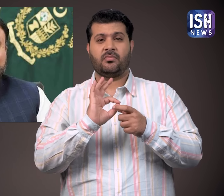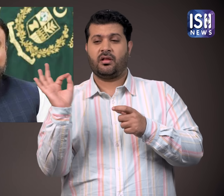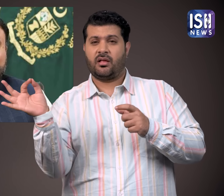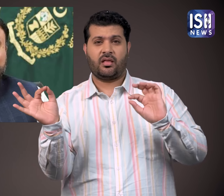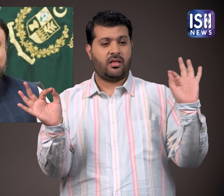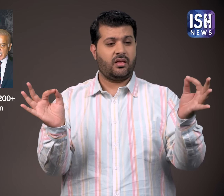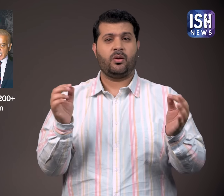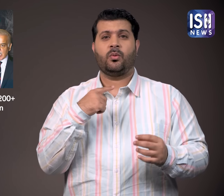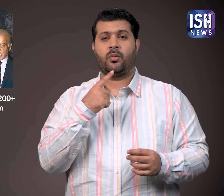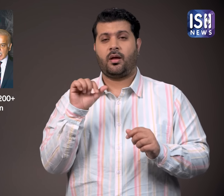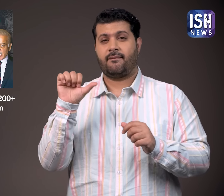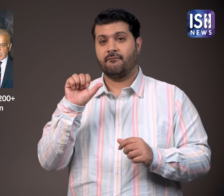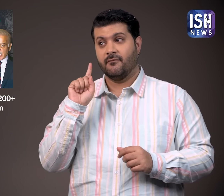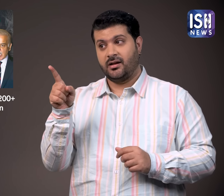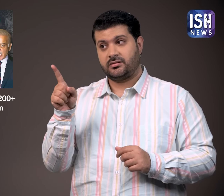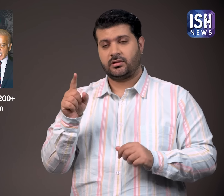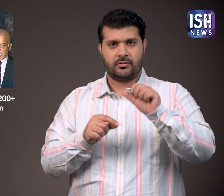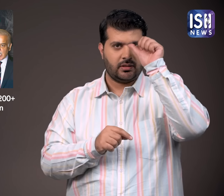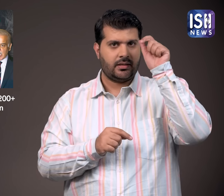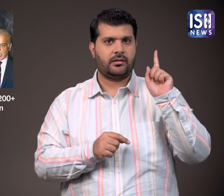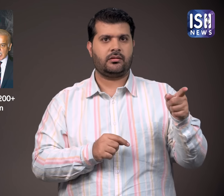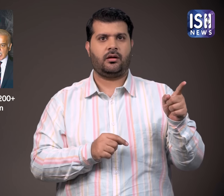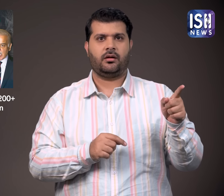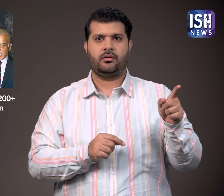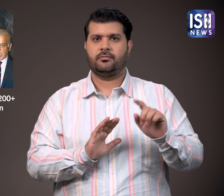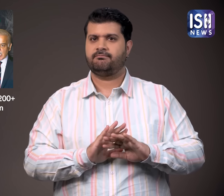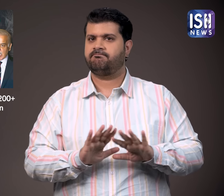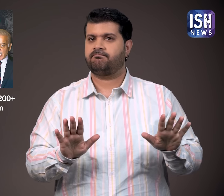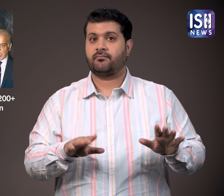and accused Afghanistan and India for this.